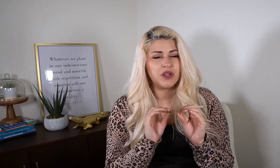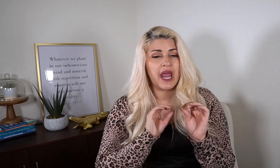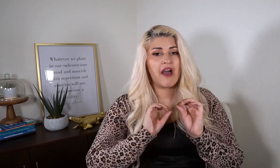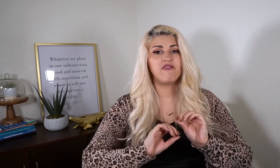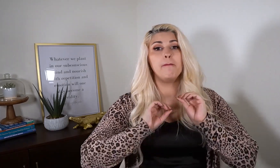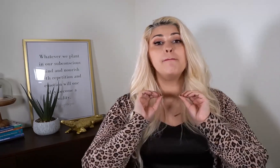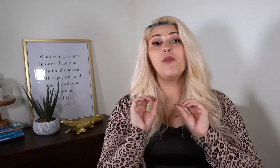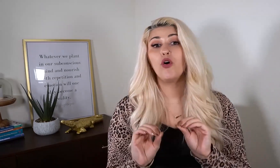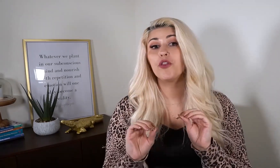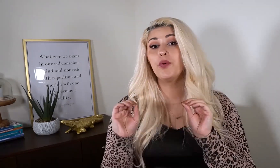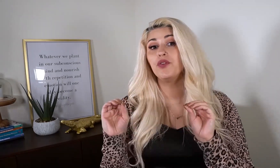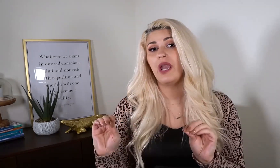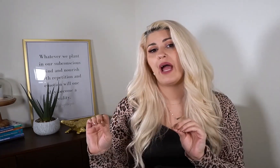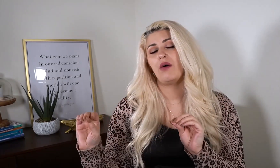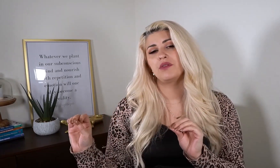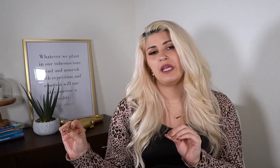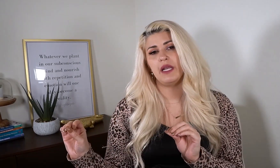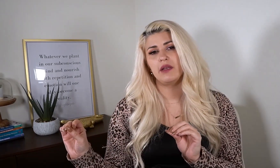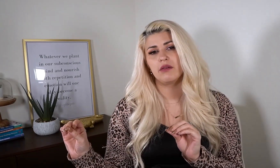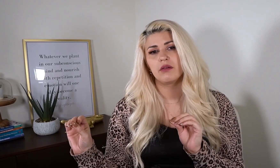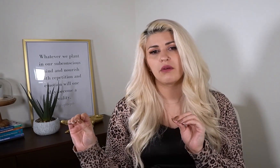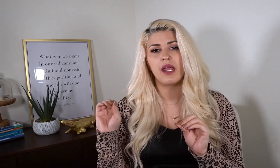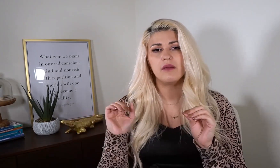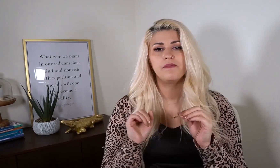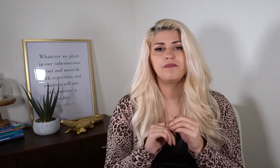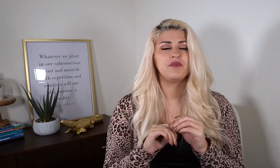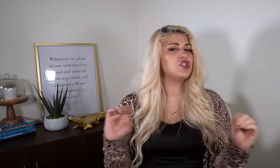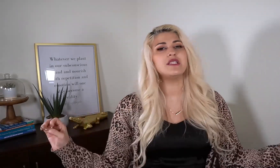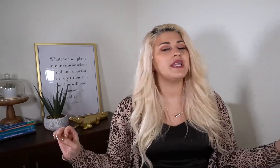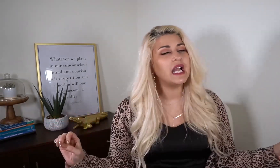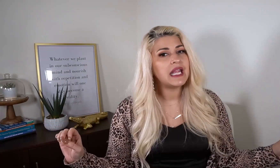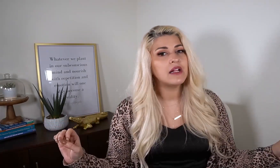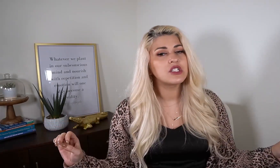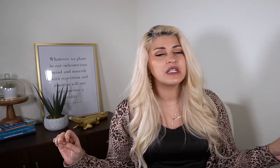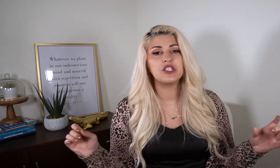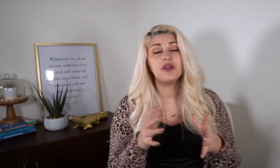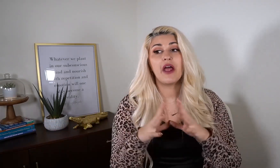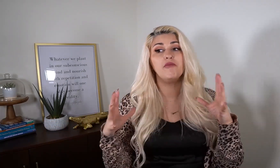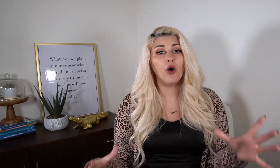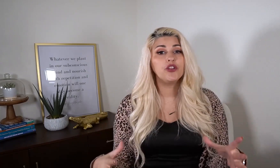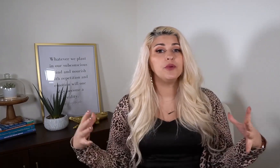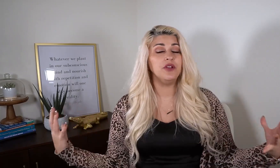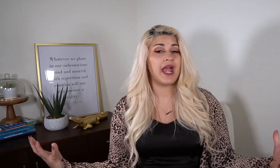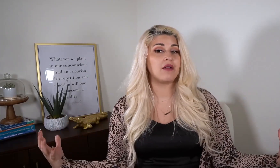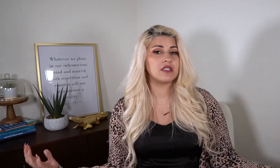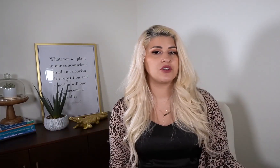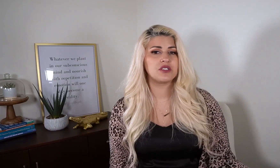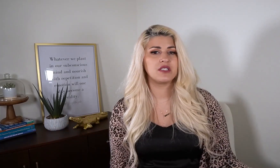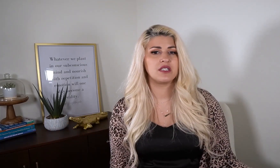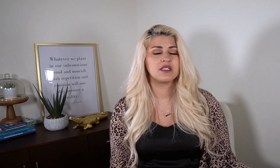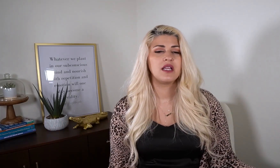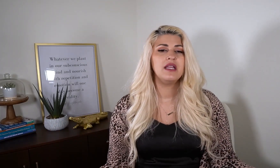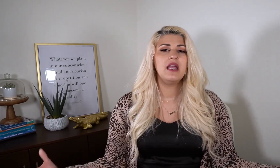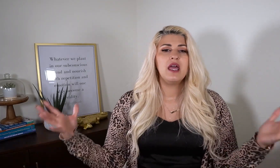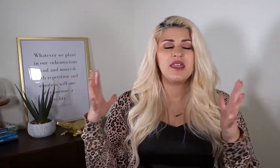you can have multiple nouns in it, right? Just like in an English sentence, you can have multiple nouns in your sentence.